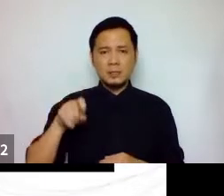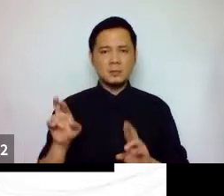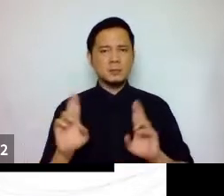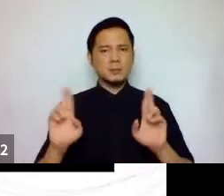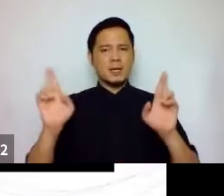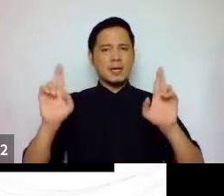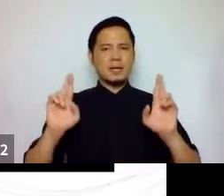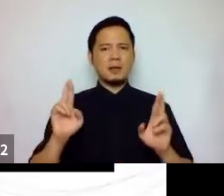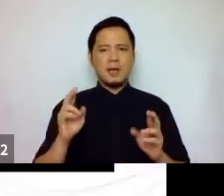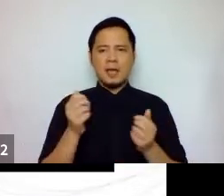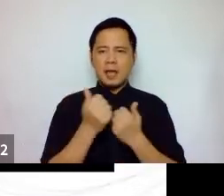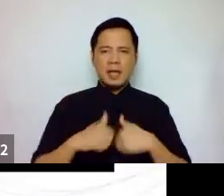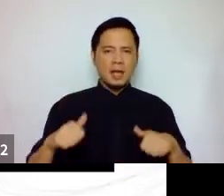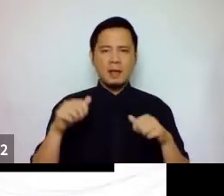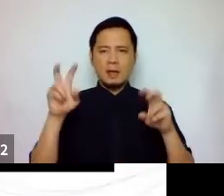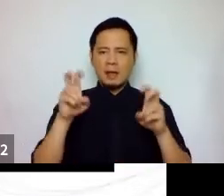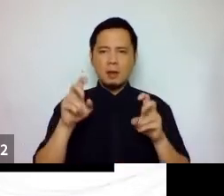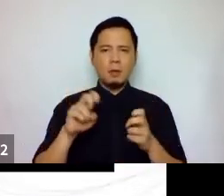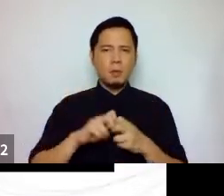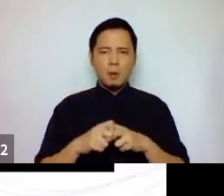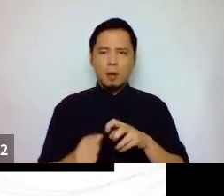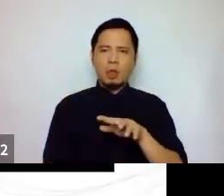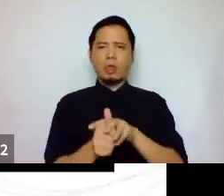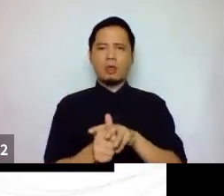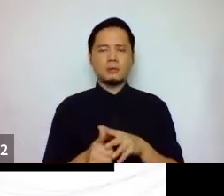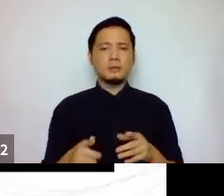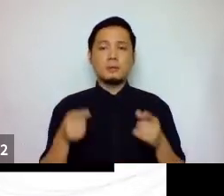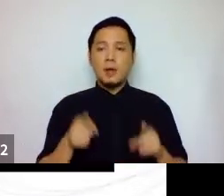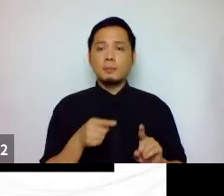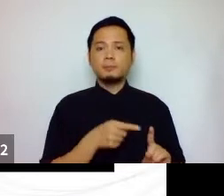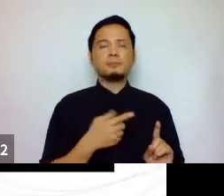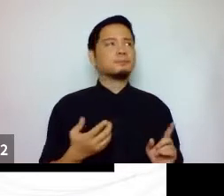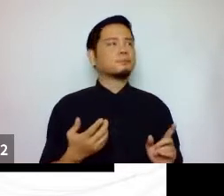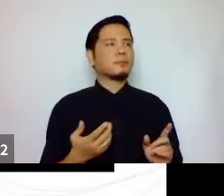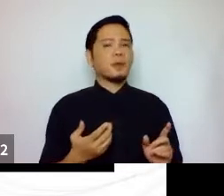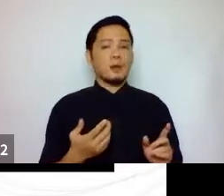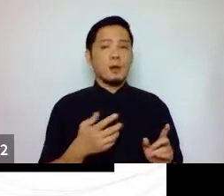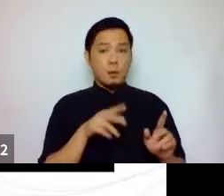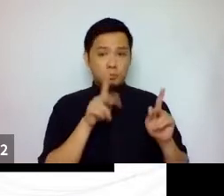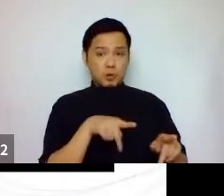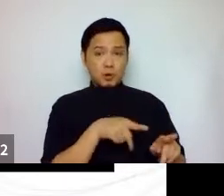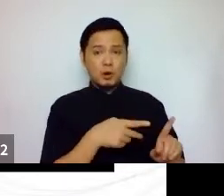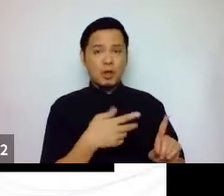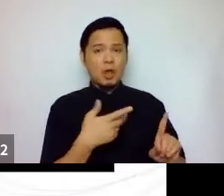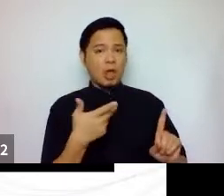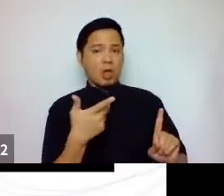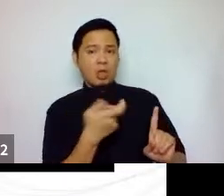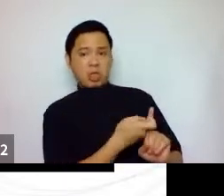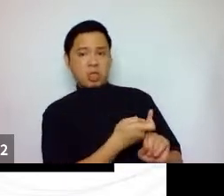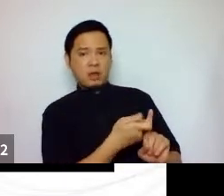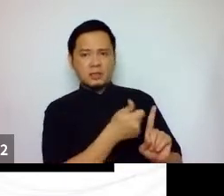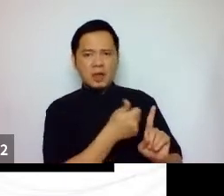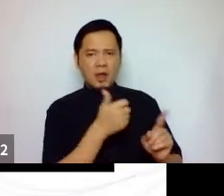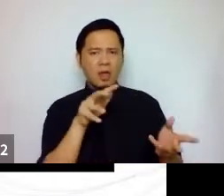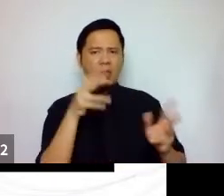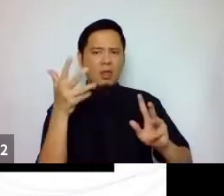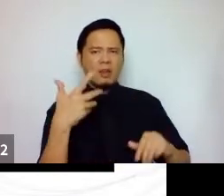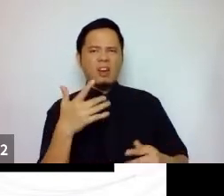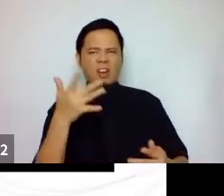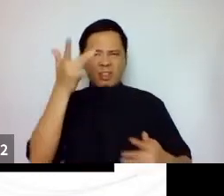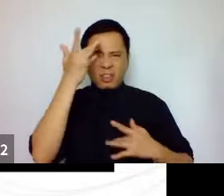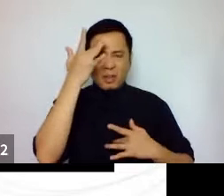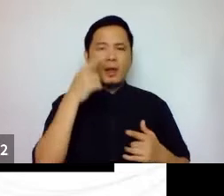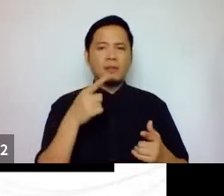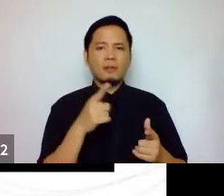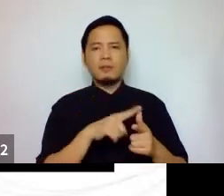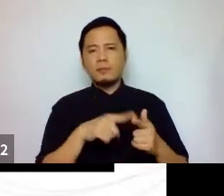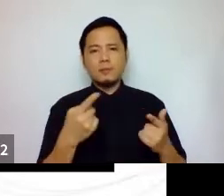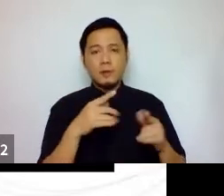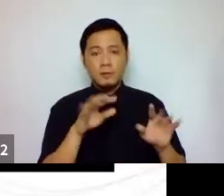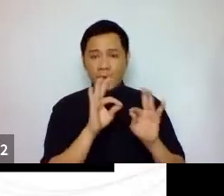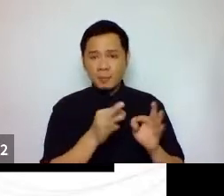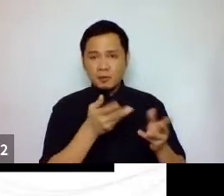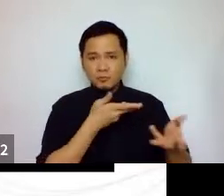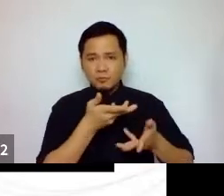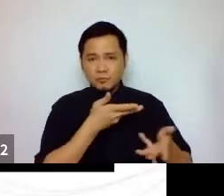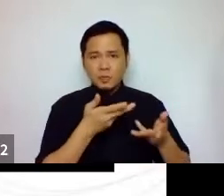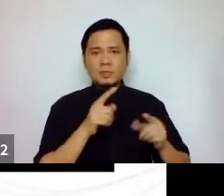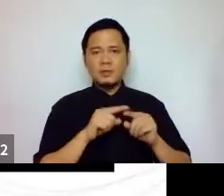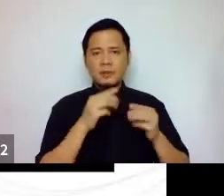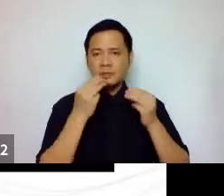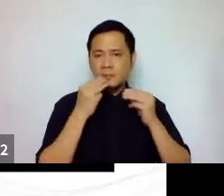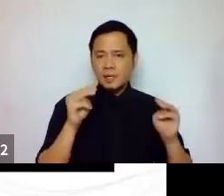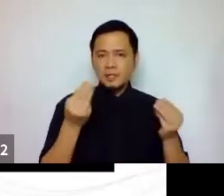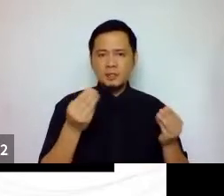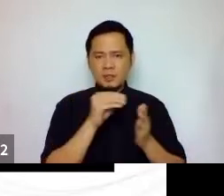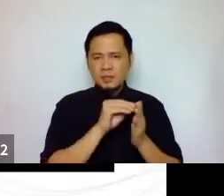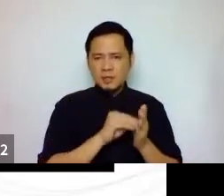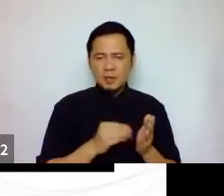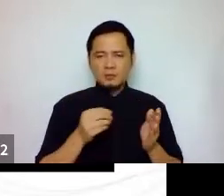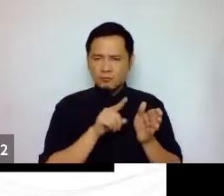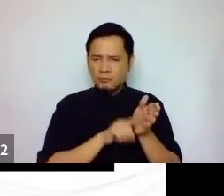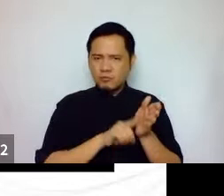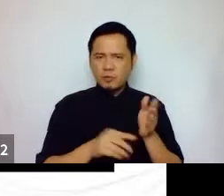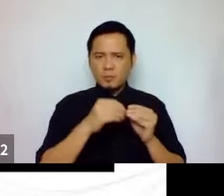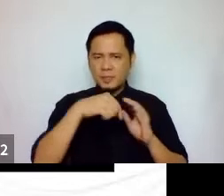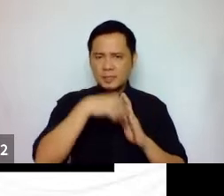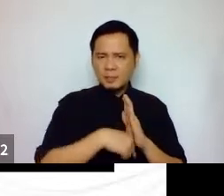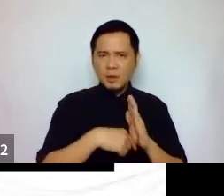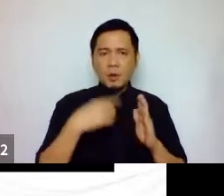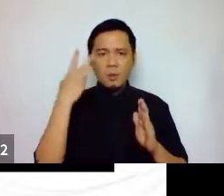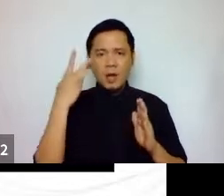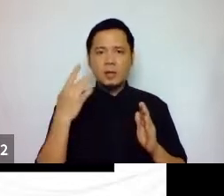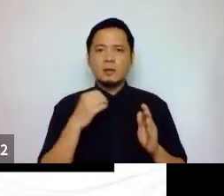For example, if someone reports adverse event, we talk to the families right away and we have prepared statements while investigating the case to avoid fake news from circulating.